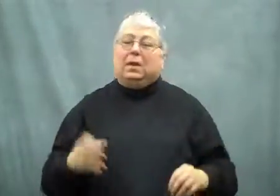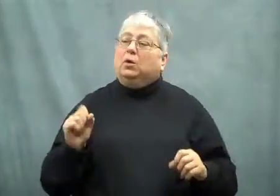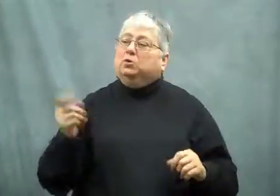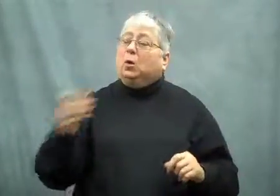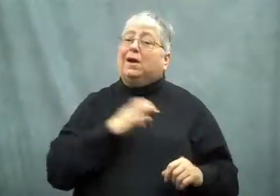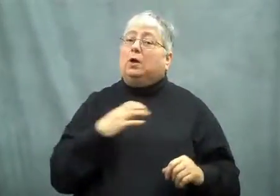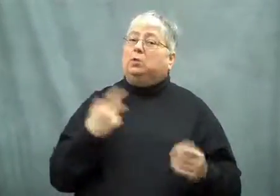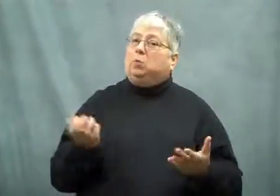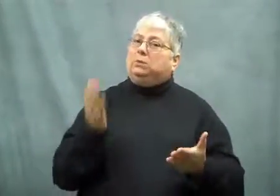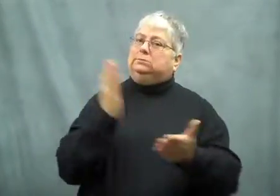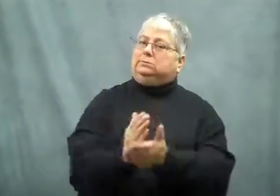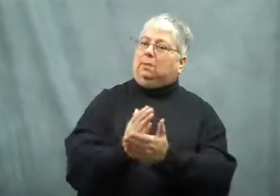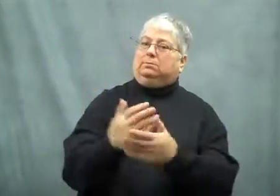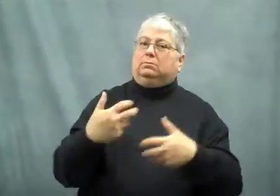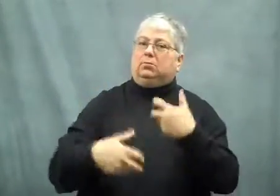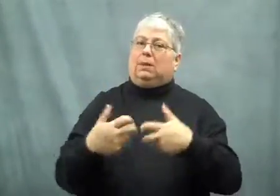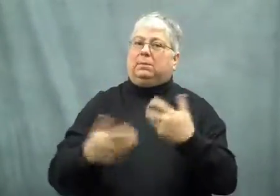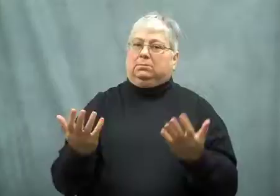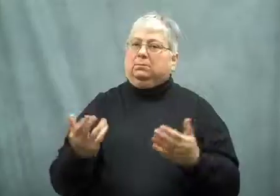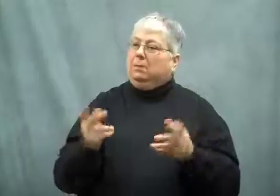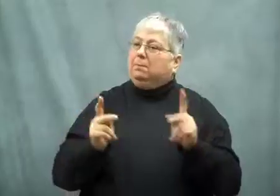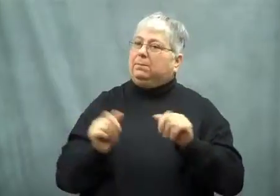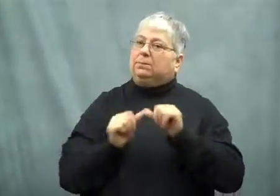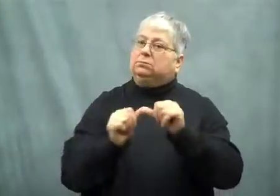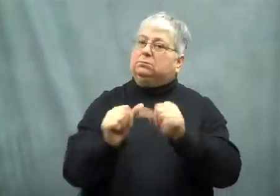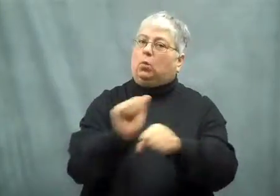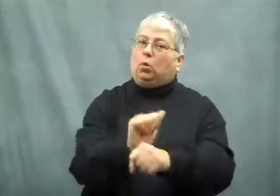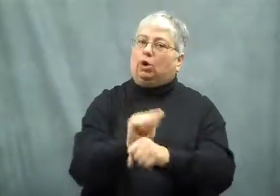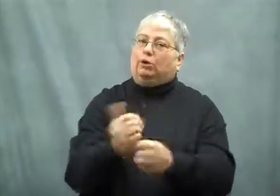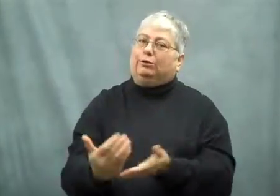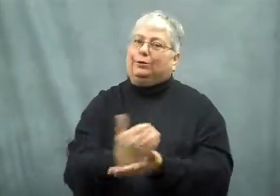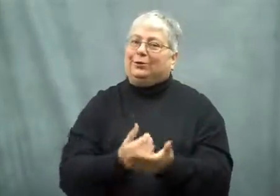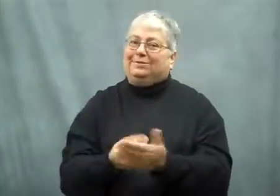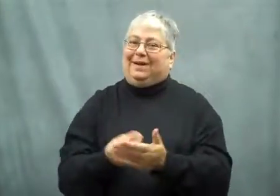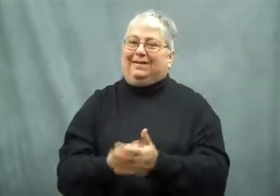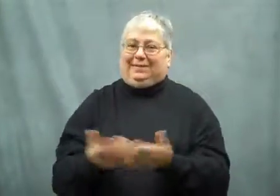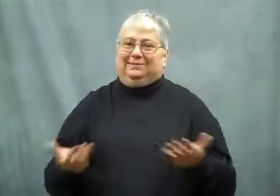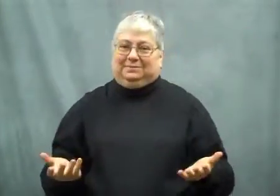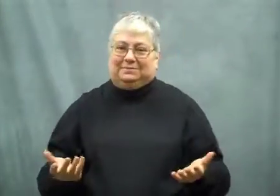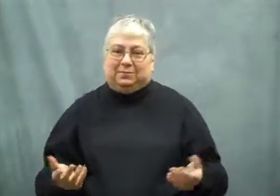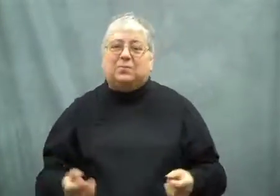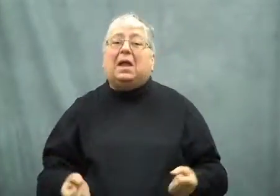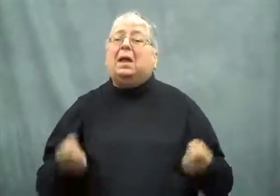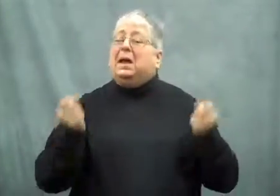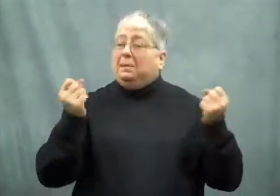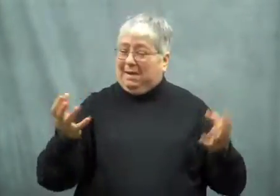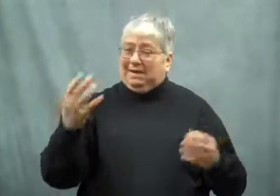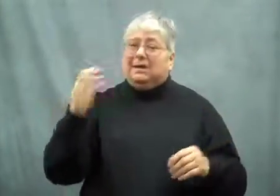Congress' intent is to stop the problem and keep people working and earning money.